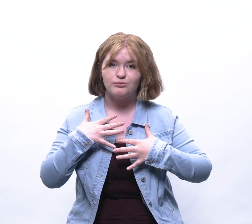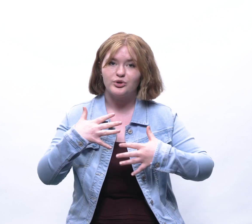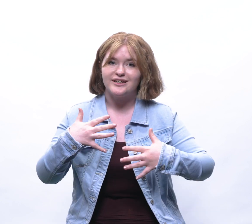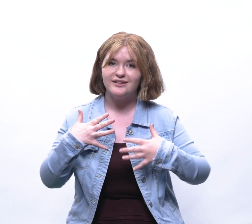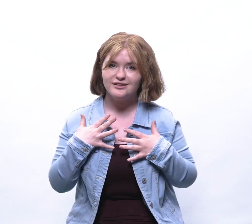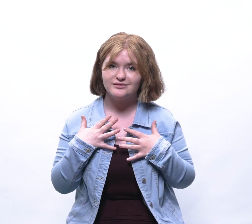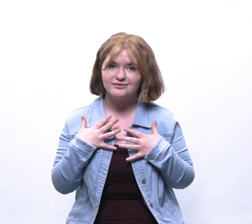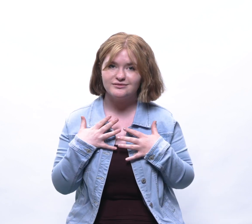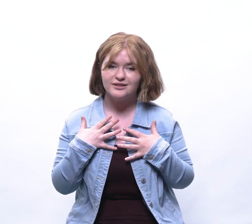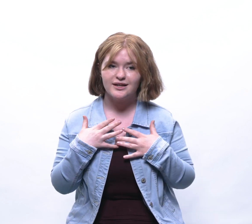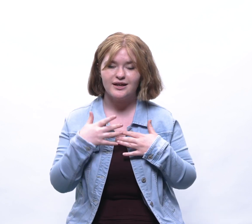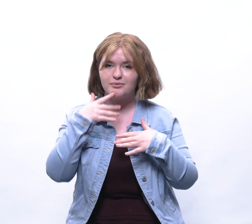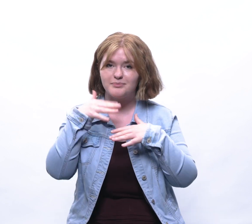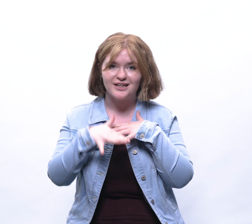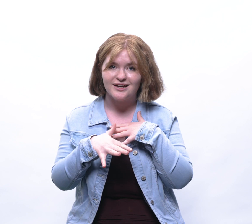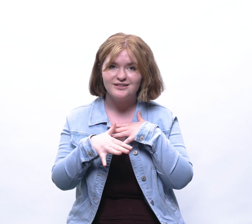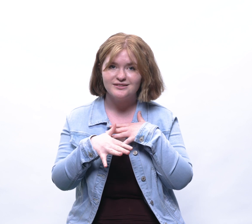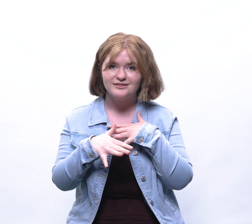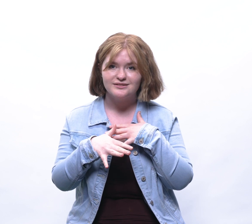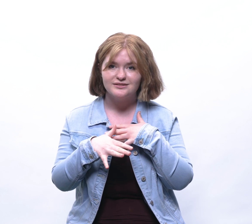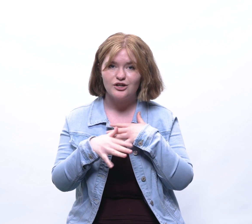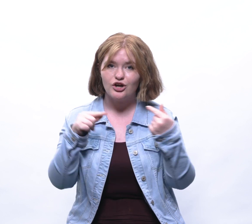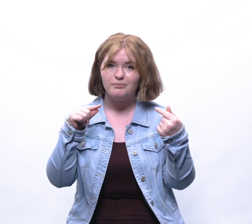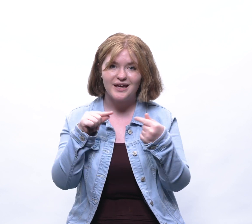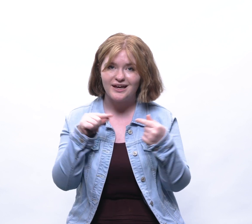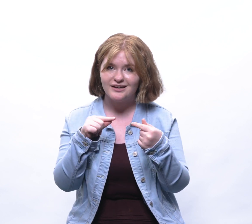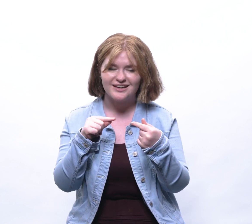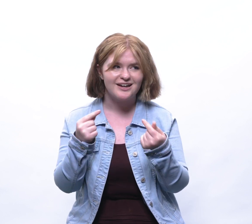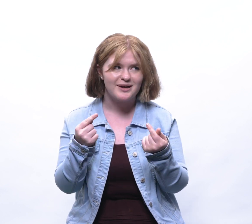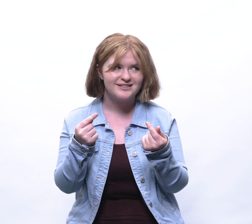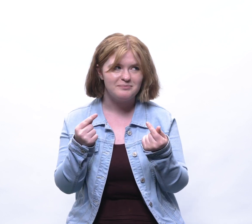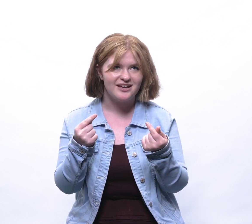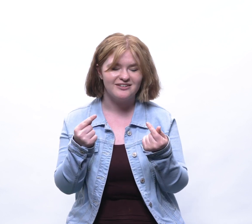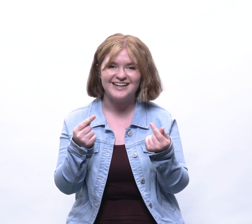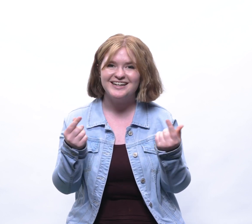breathe, blood, pain, I think I said pain already.